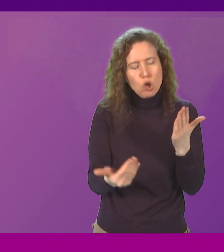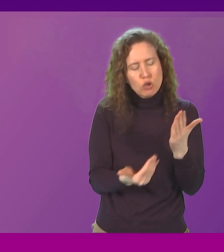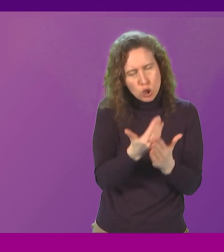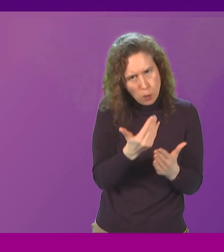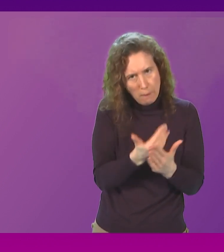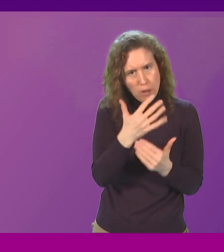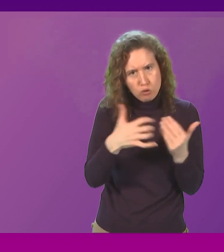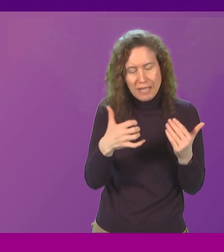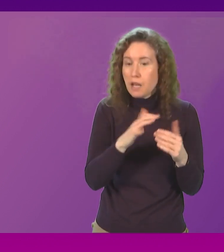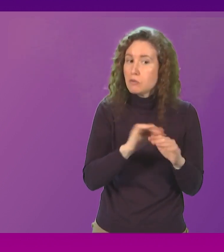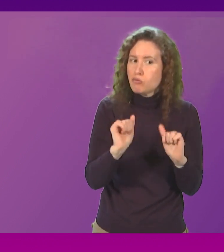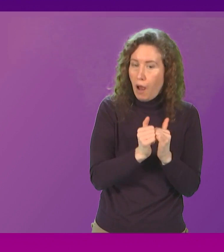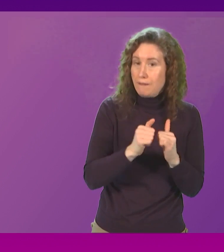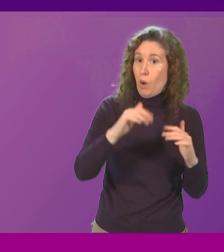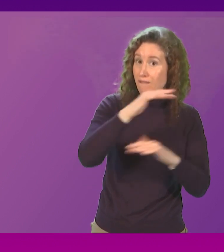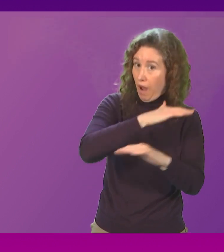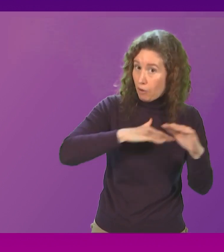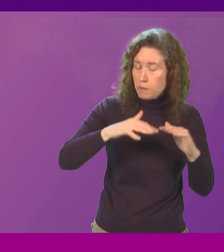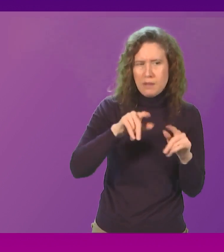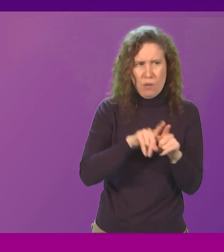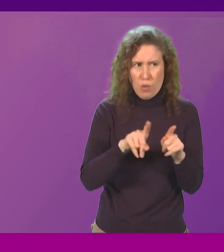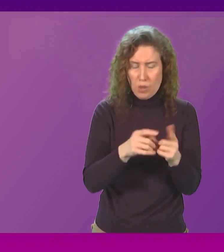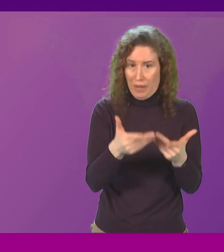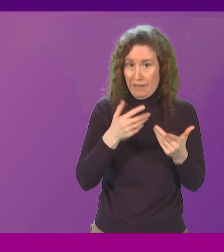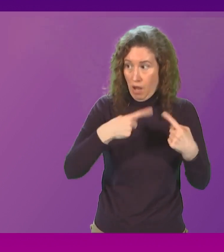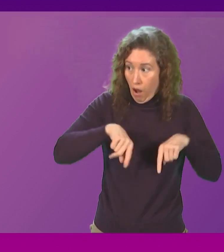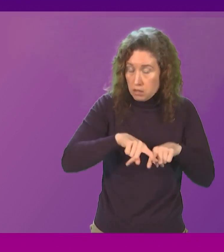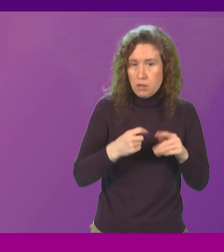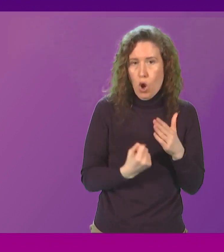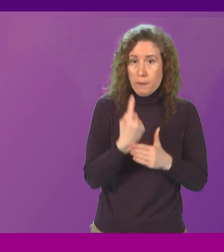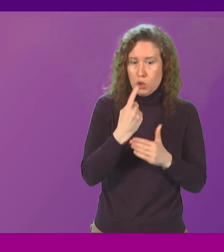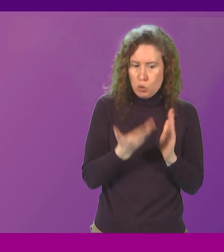Not only is that right for the environment, but it gives us the opportunity to boost industry